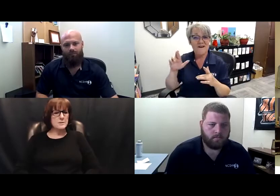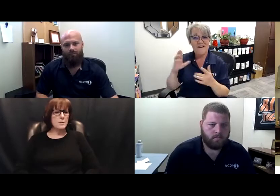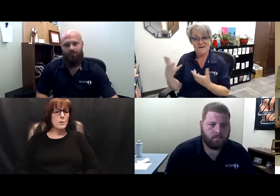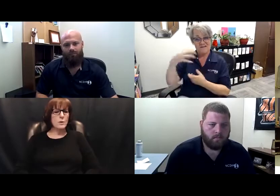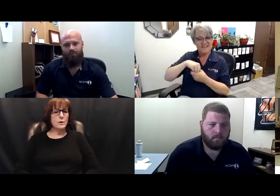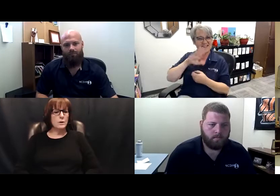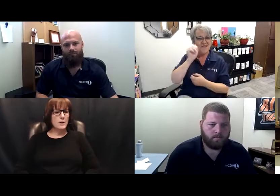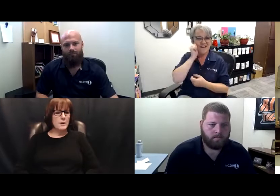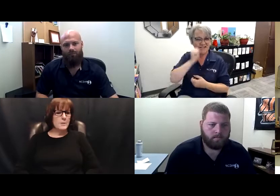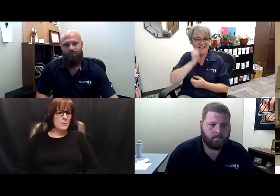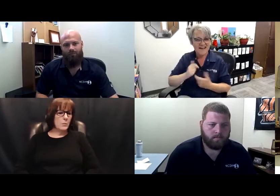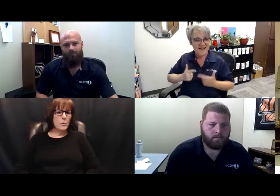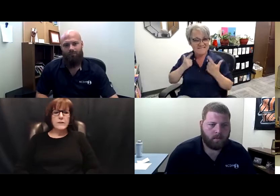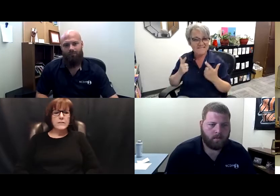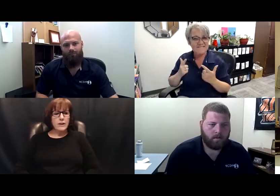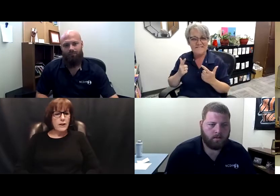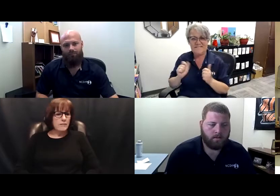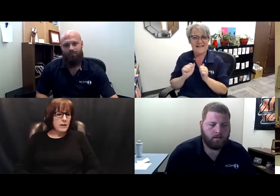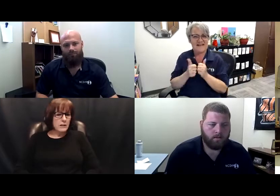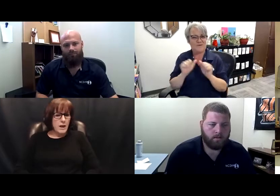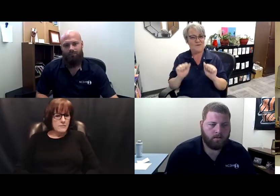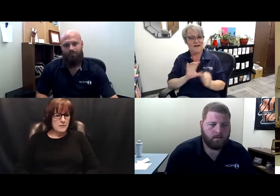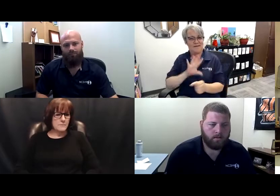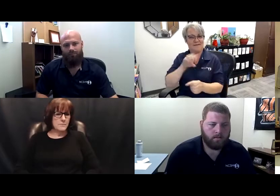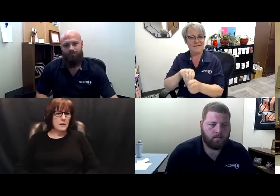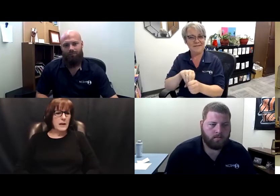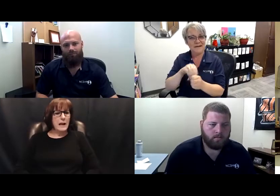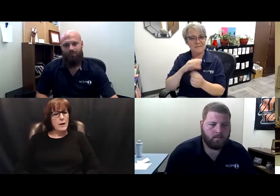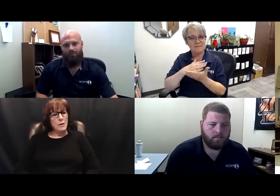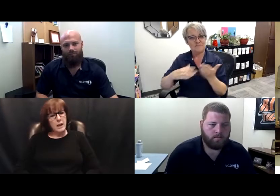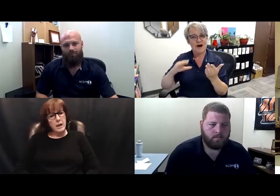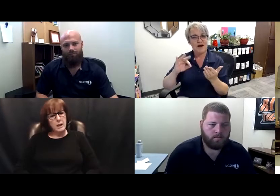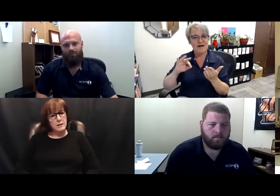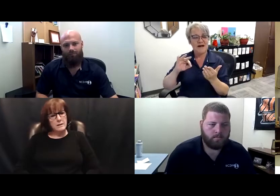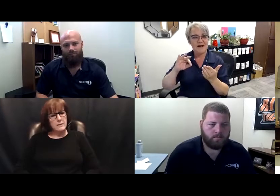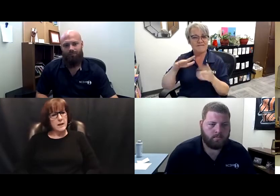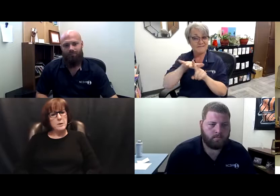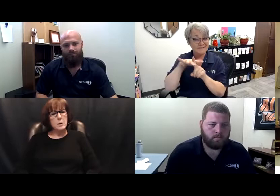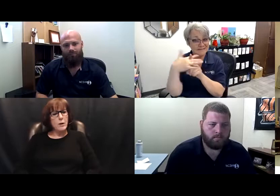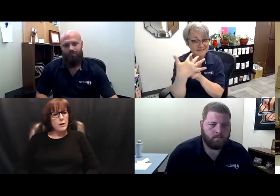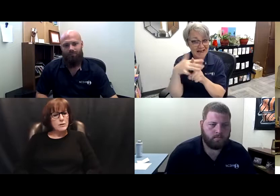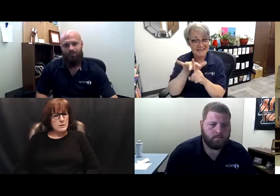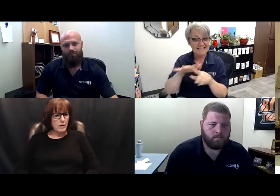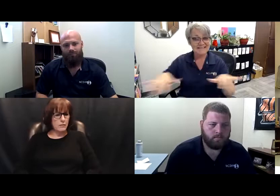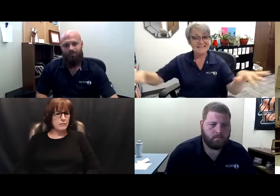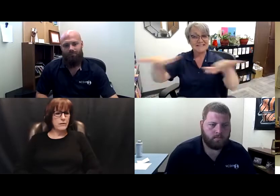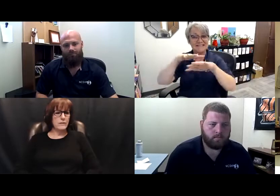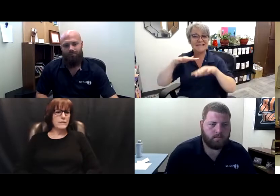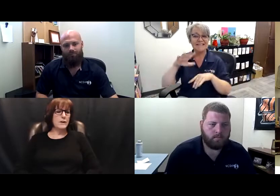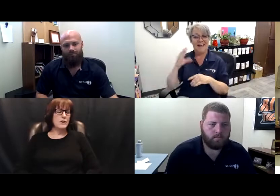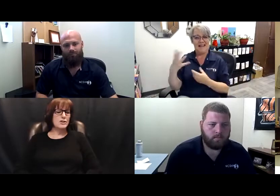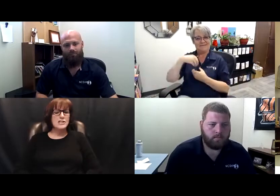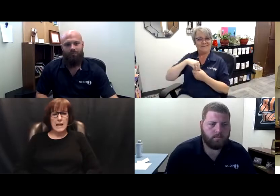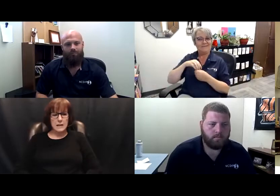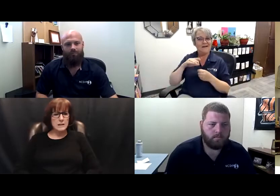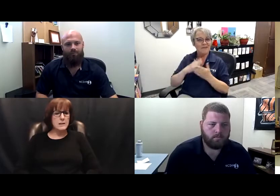or within their everyday lives how can they be a part of their society